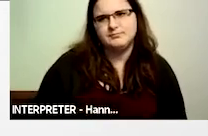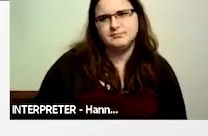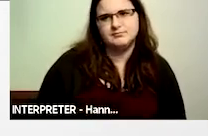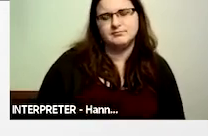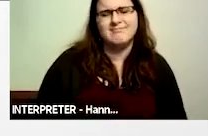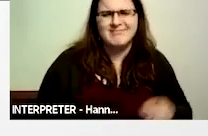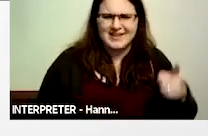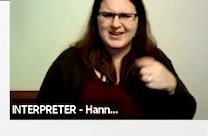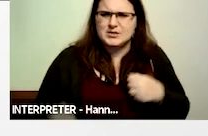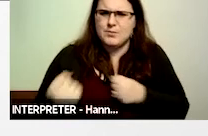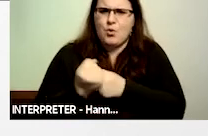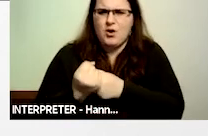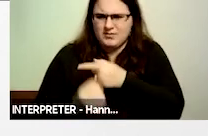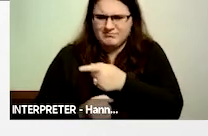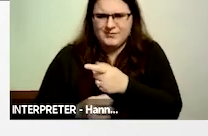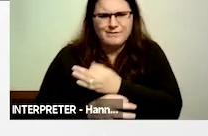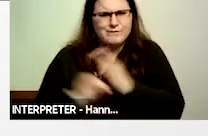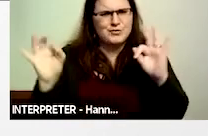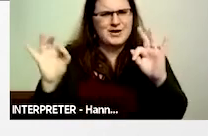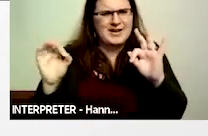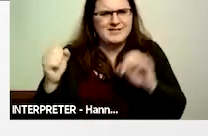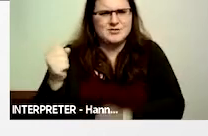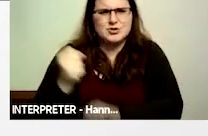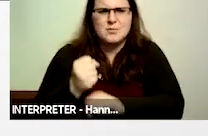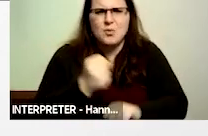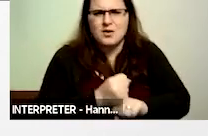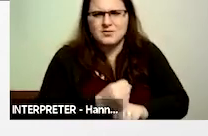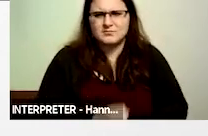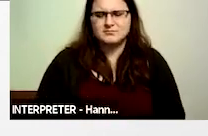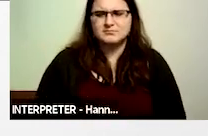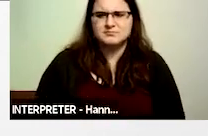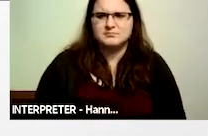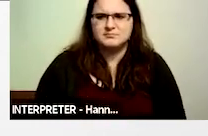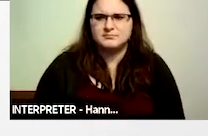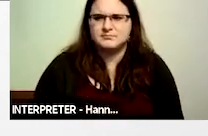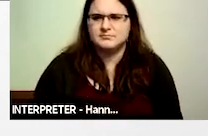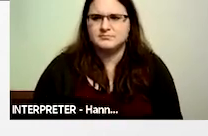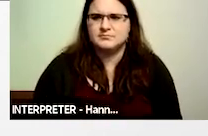Rick Mislan: Yeah, and for our culture, obviously, that would be great.